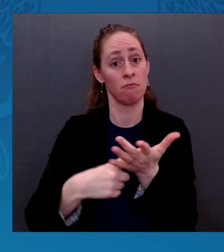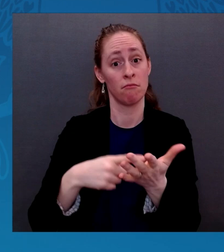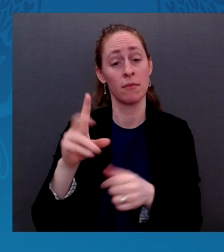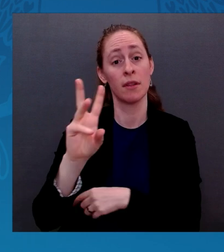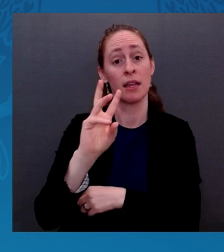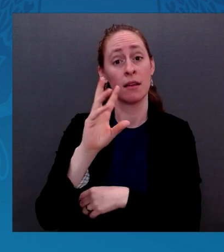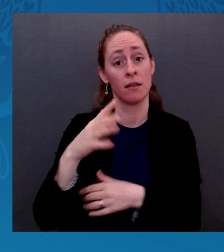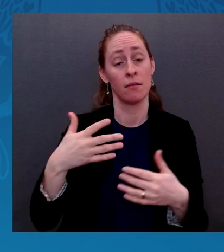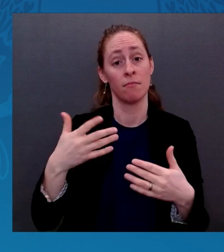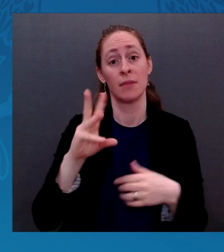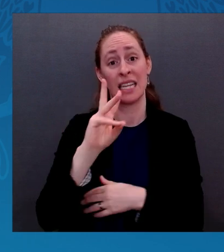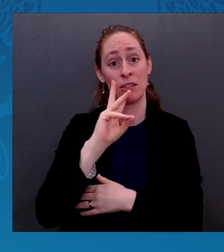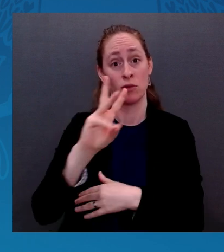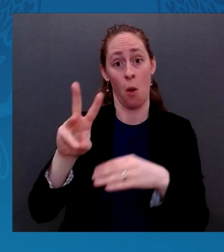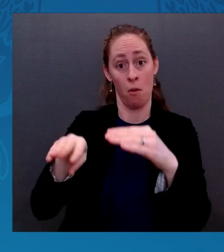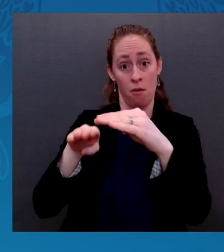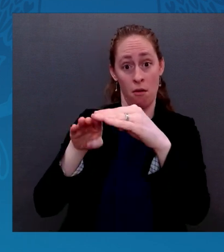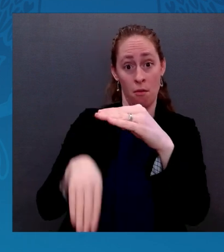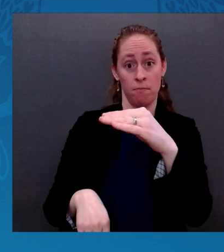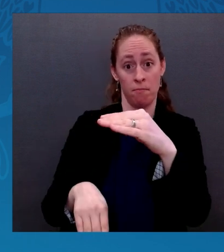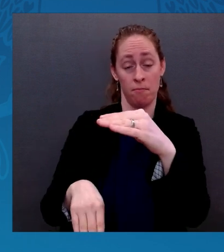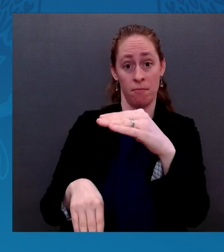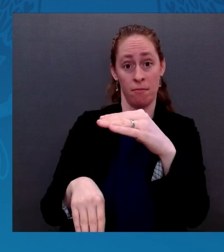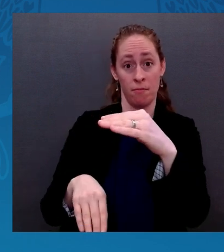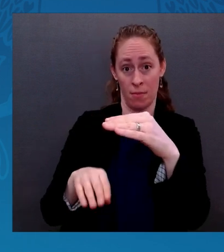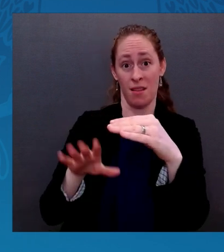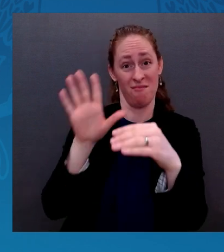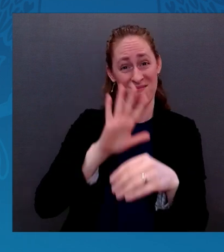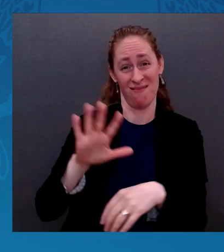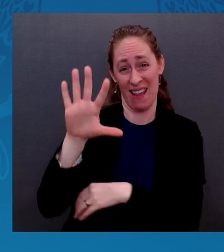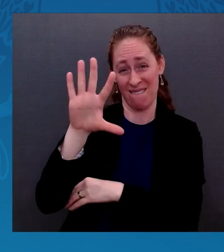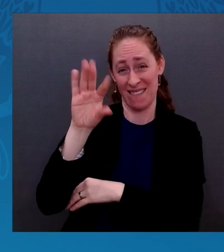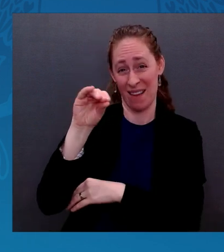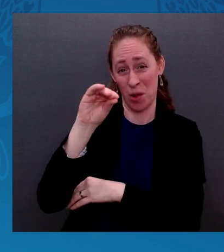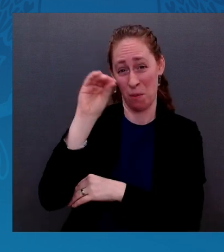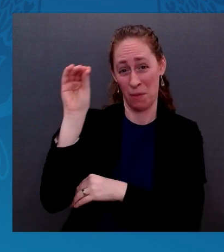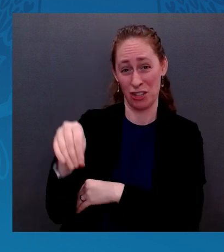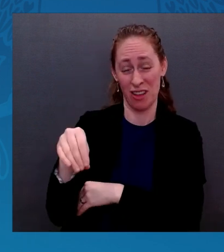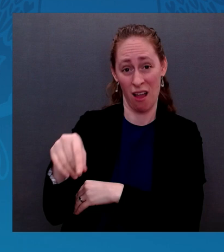On this issue, it is well documented and at this point without debate.